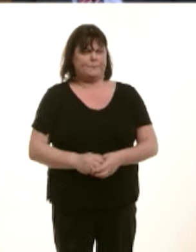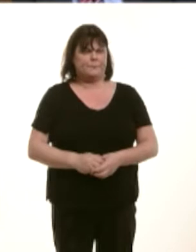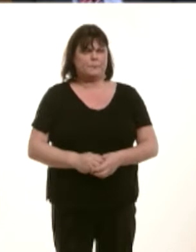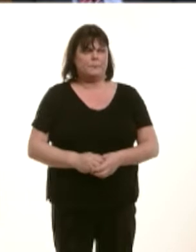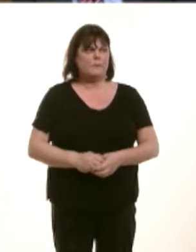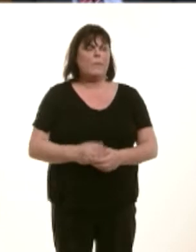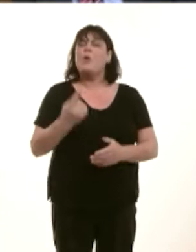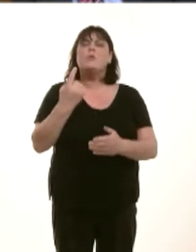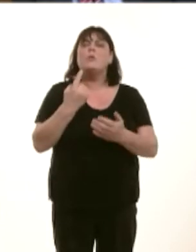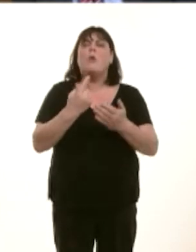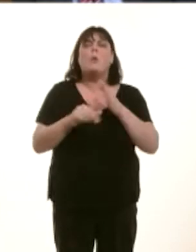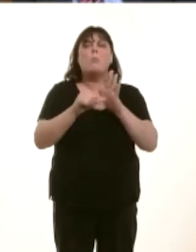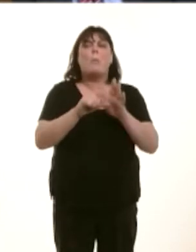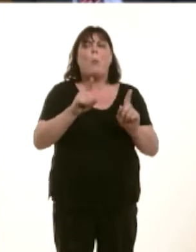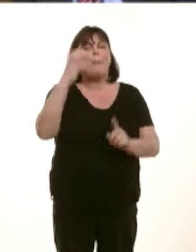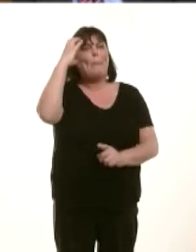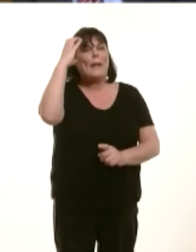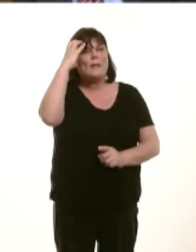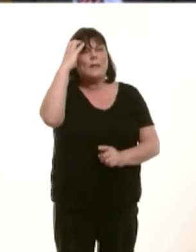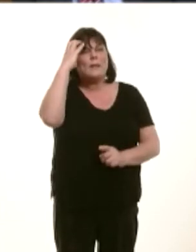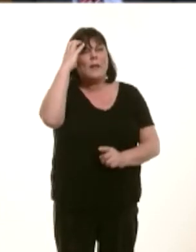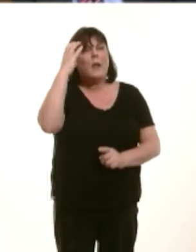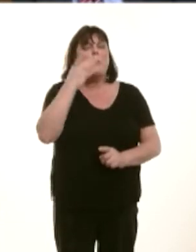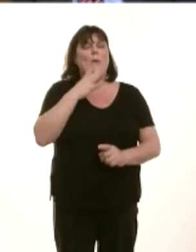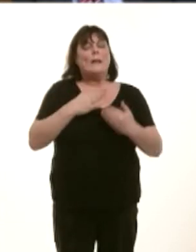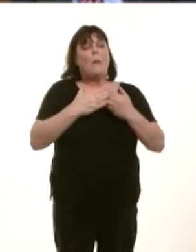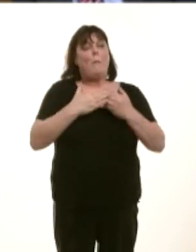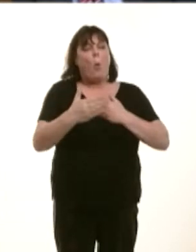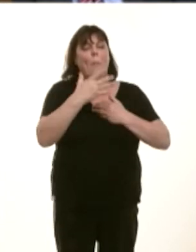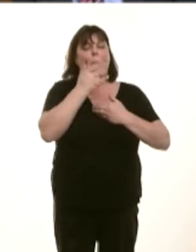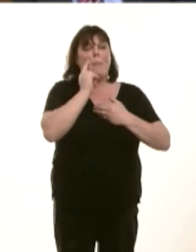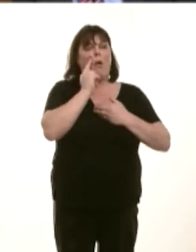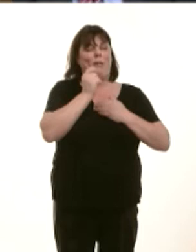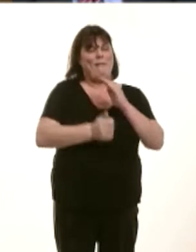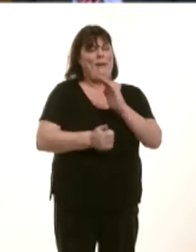of beds; it is a question of getting more people out of hospital when they are ready